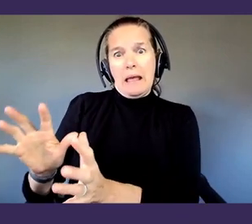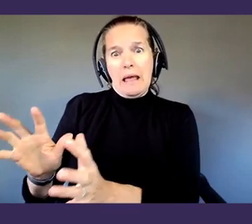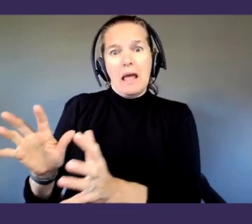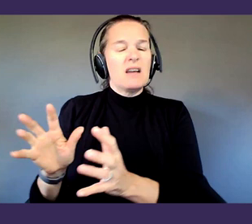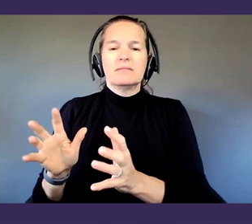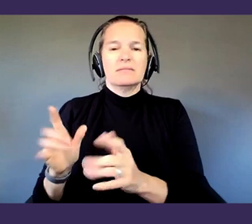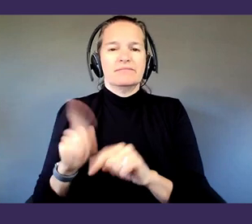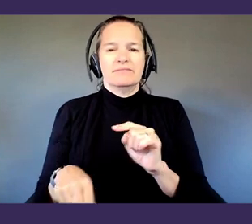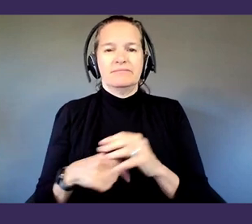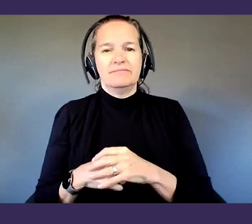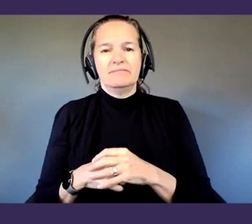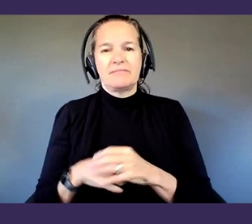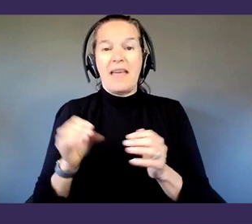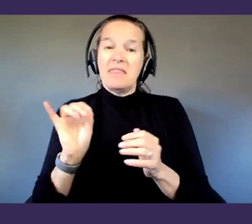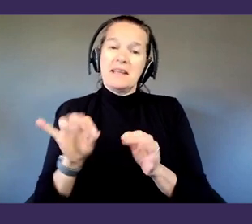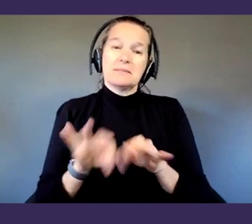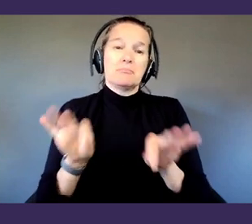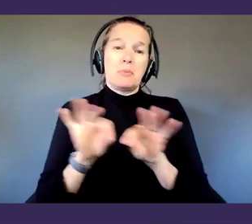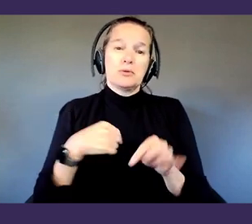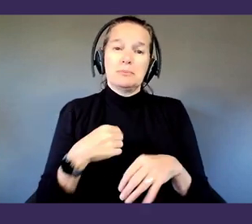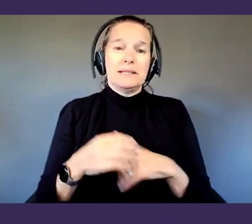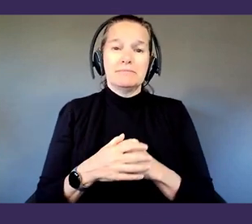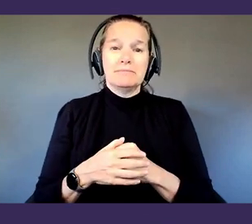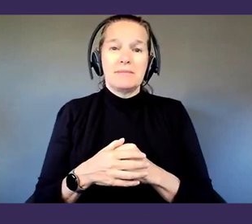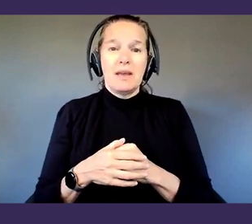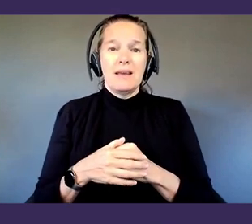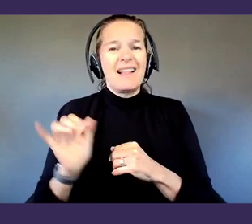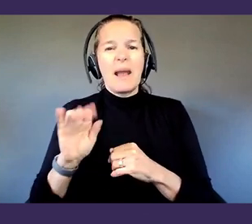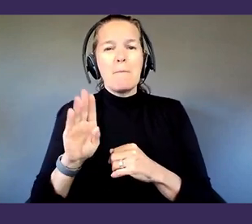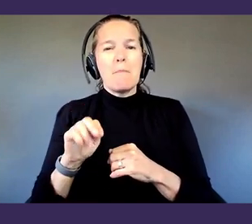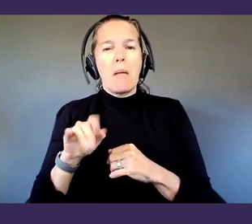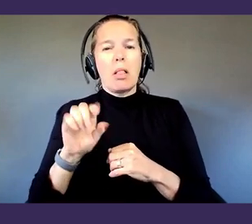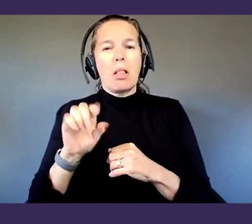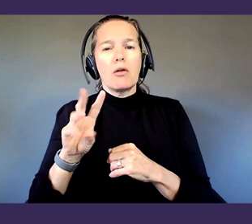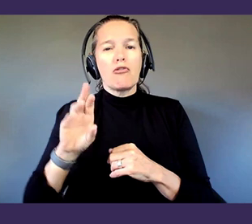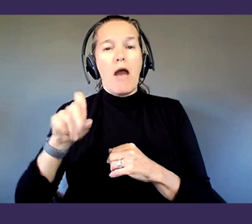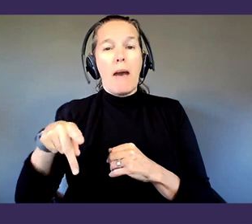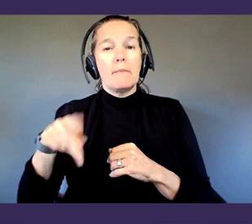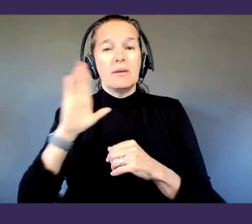because you can't bubble wrap your individual with a disability, your loved one, right?